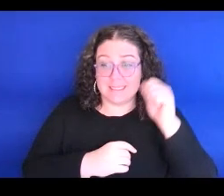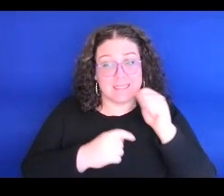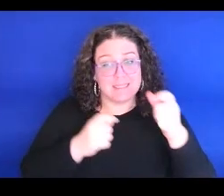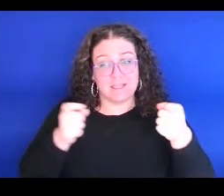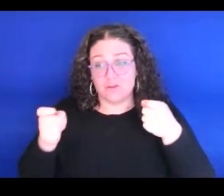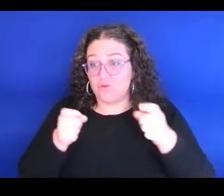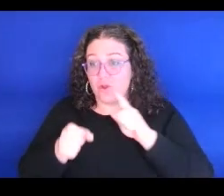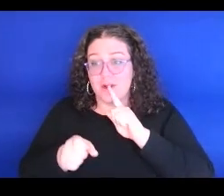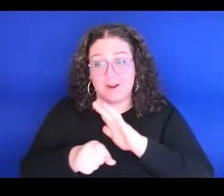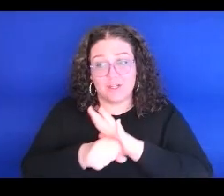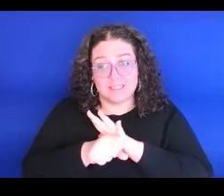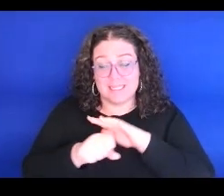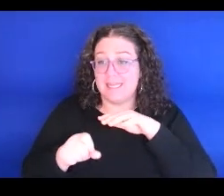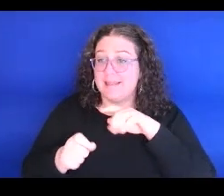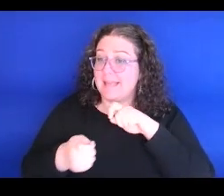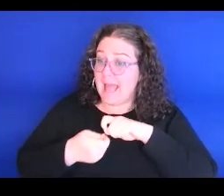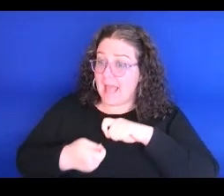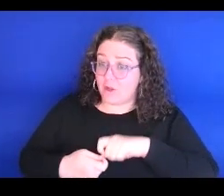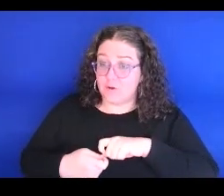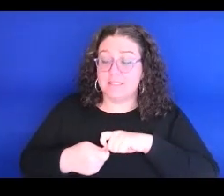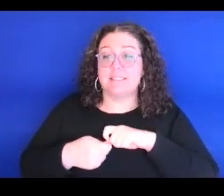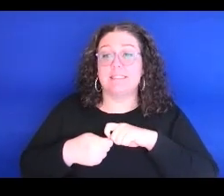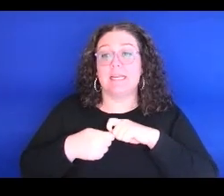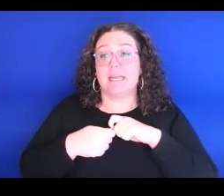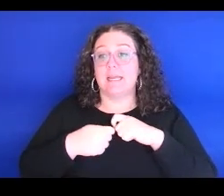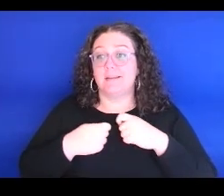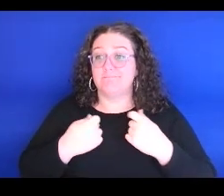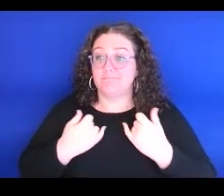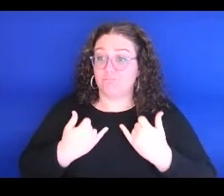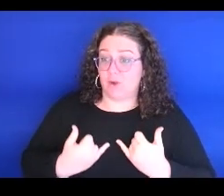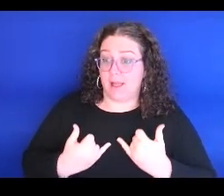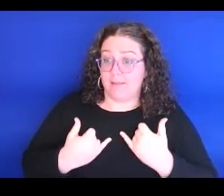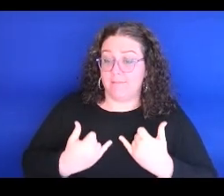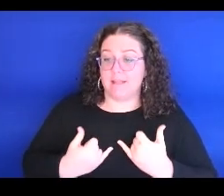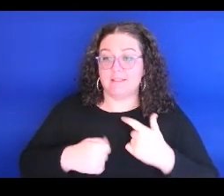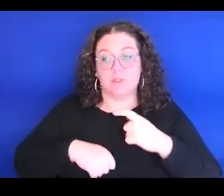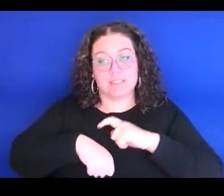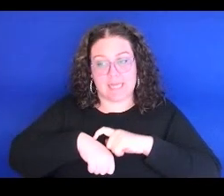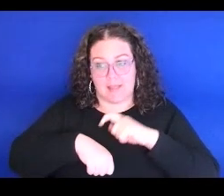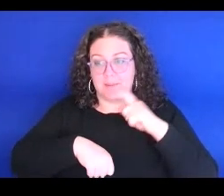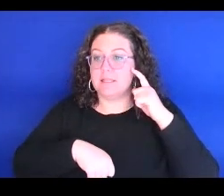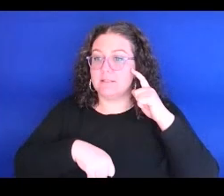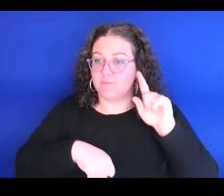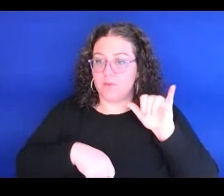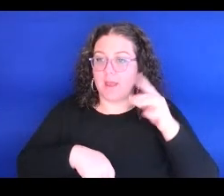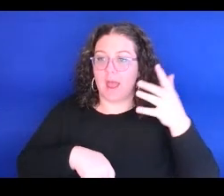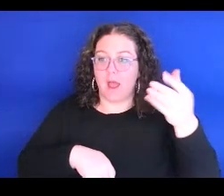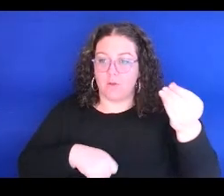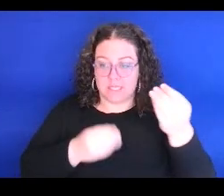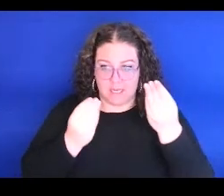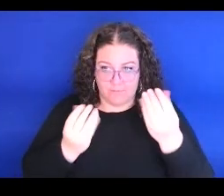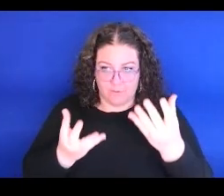relevance, timeliness, or completeness of this outside information. The content of